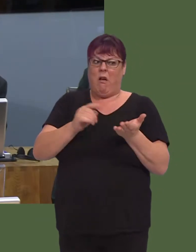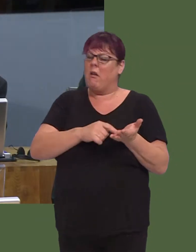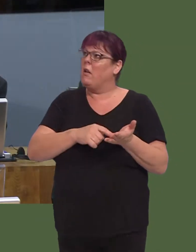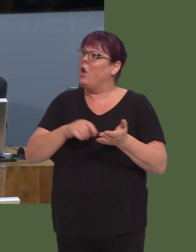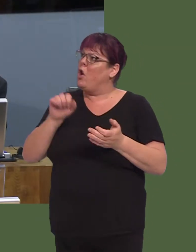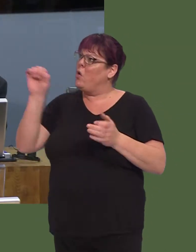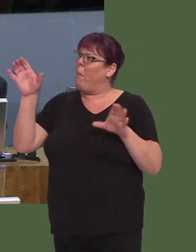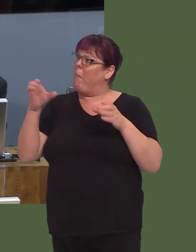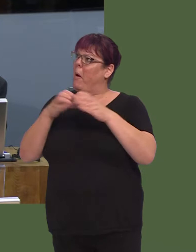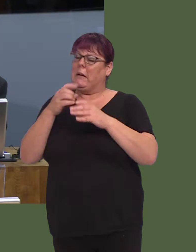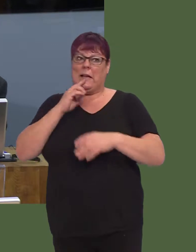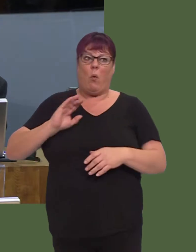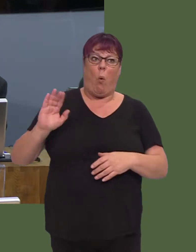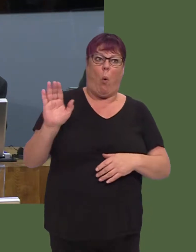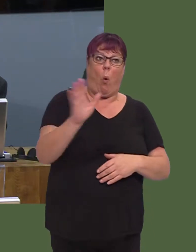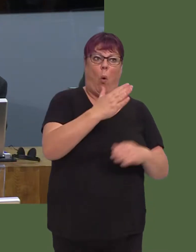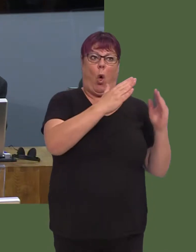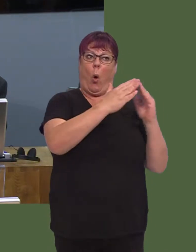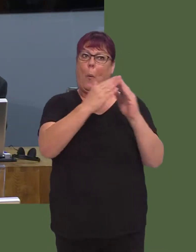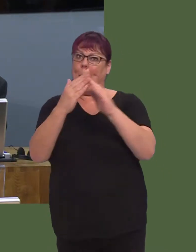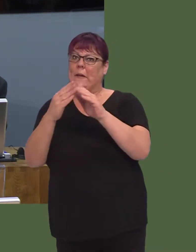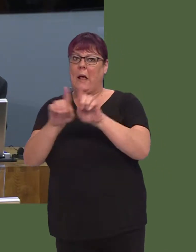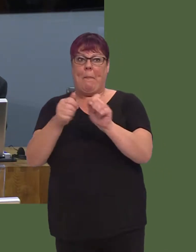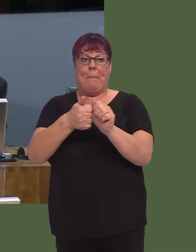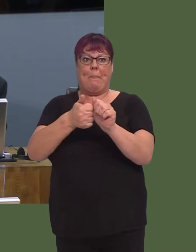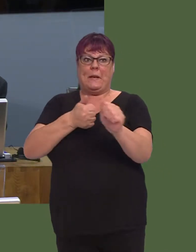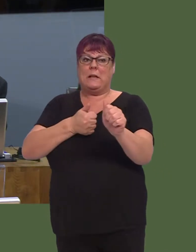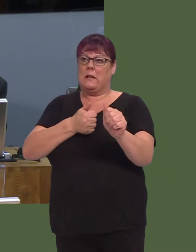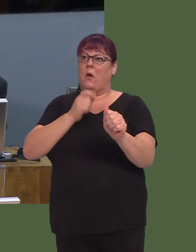And your party's manifesto not only committed to ensuring that all residential premises